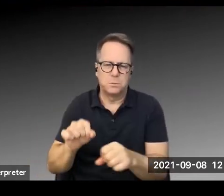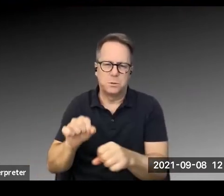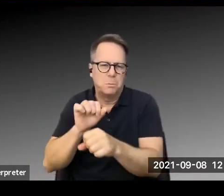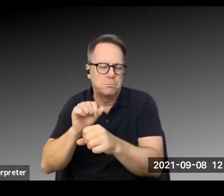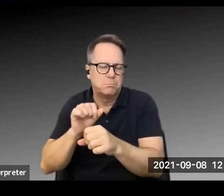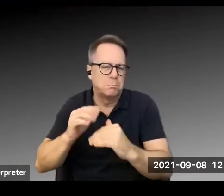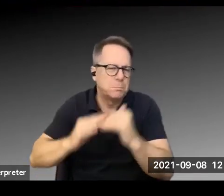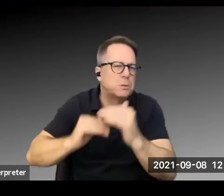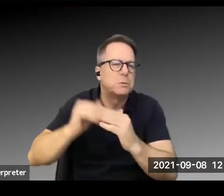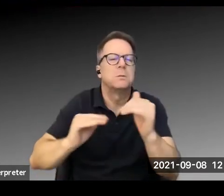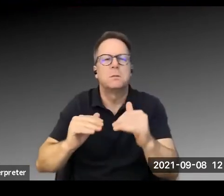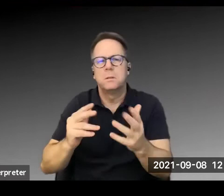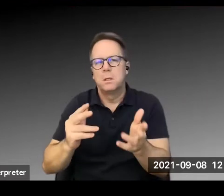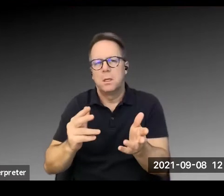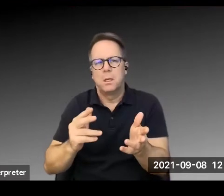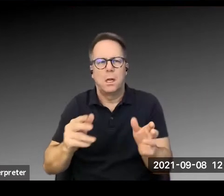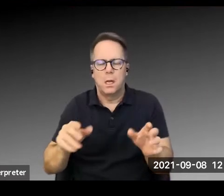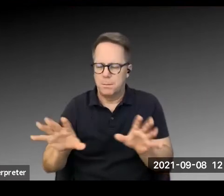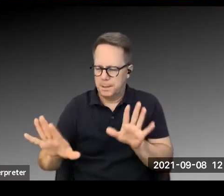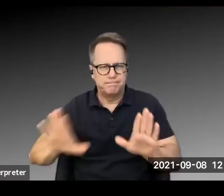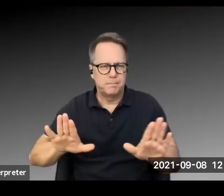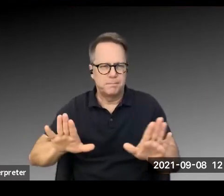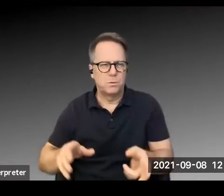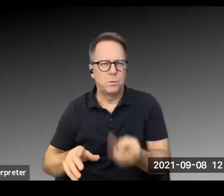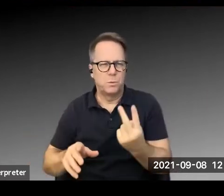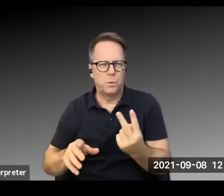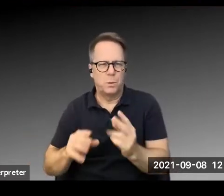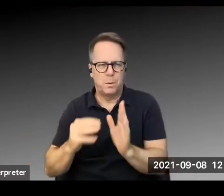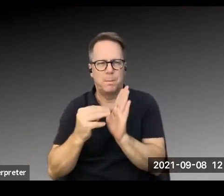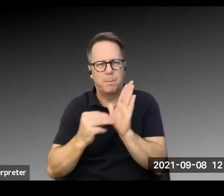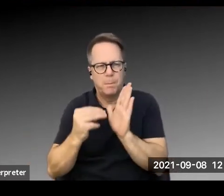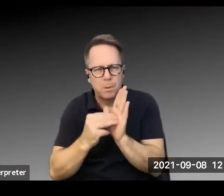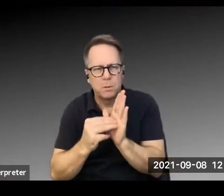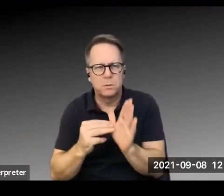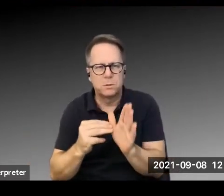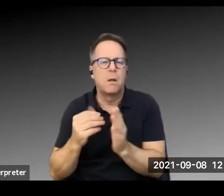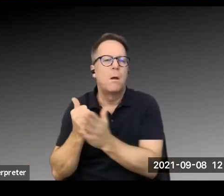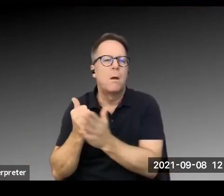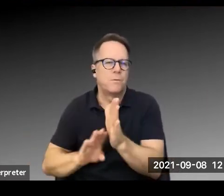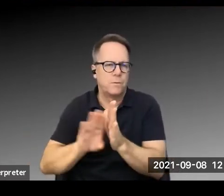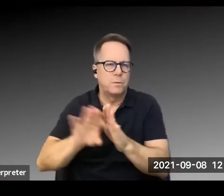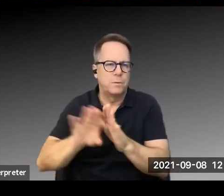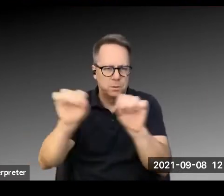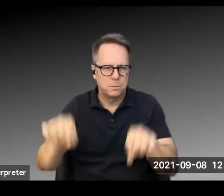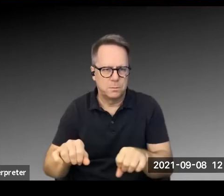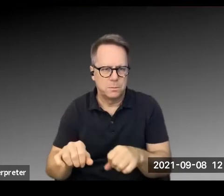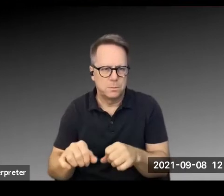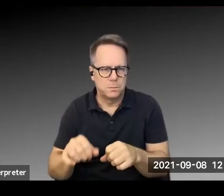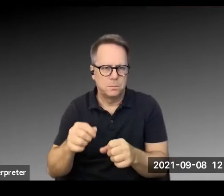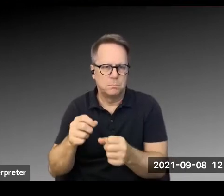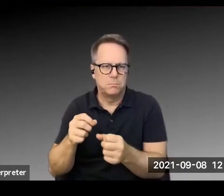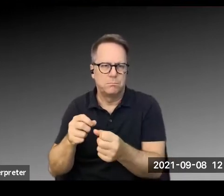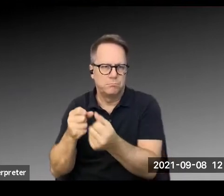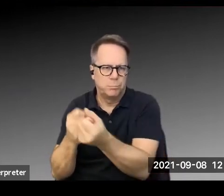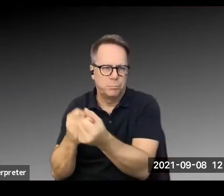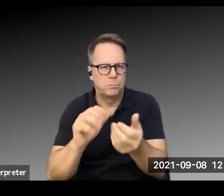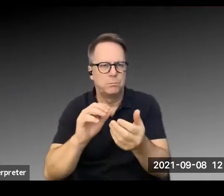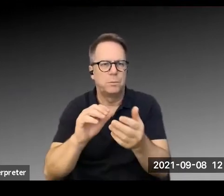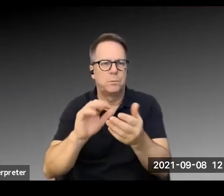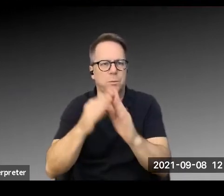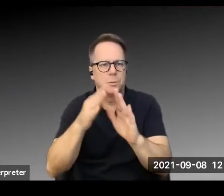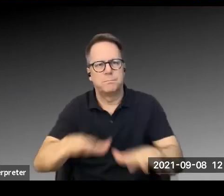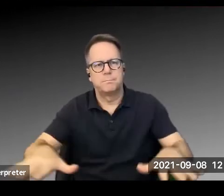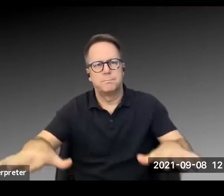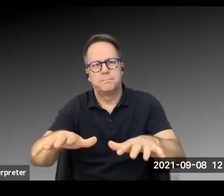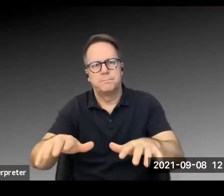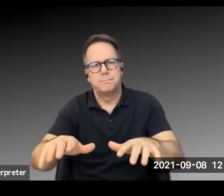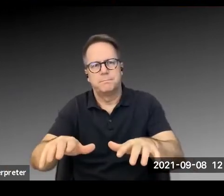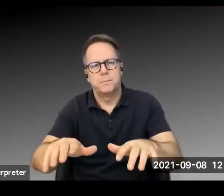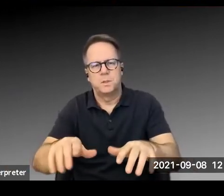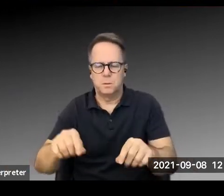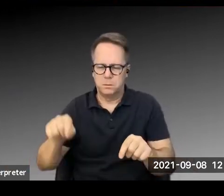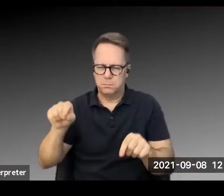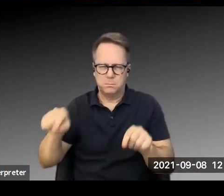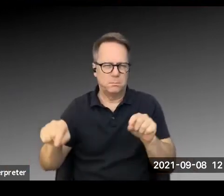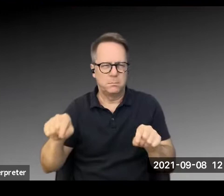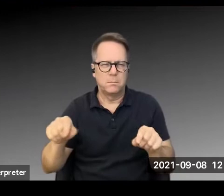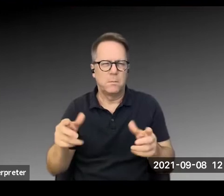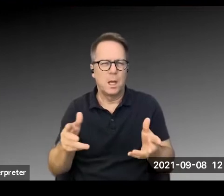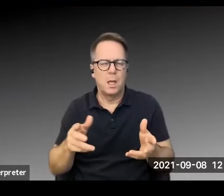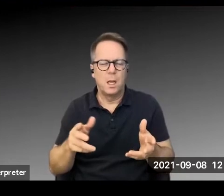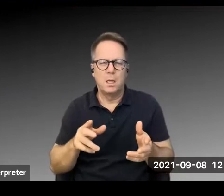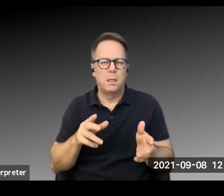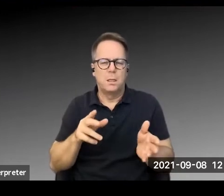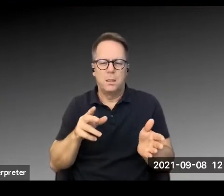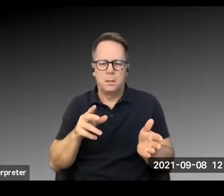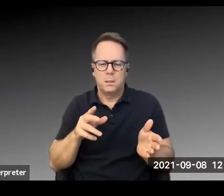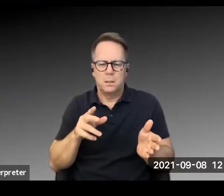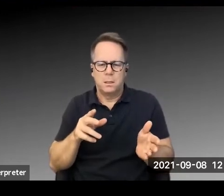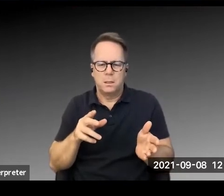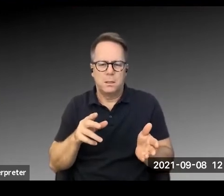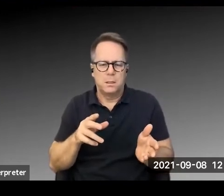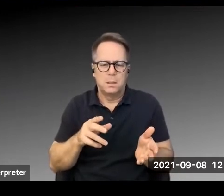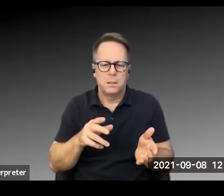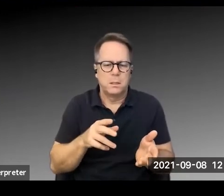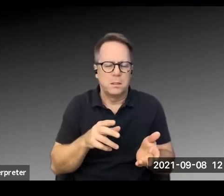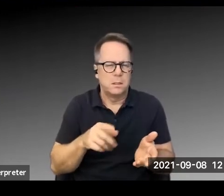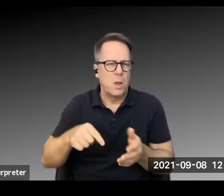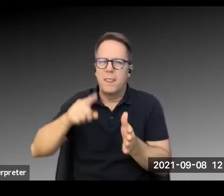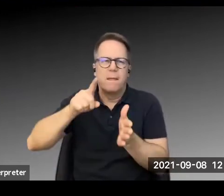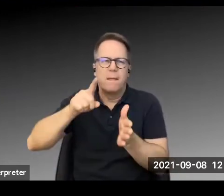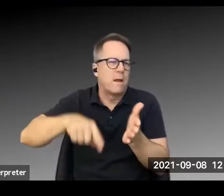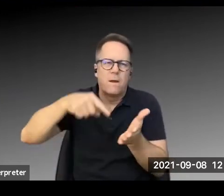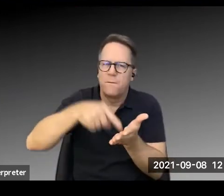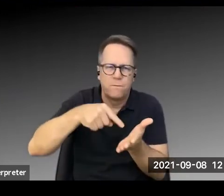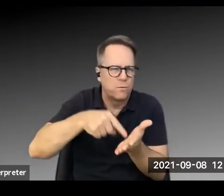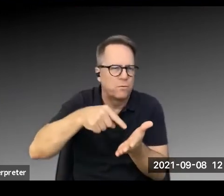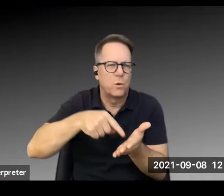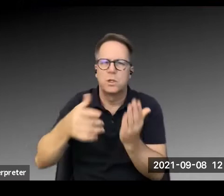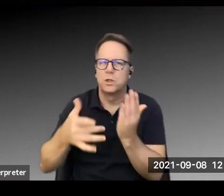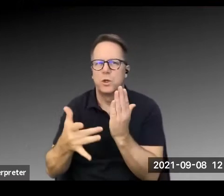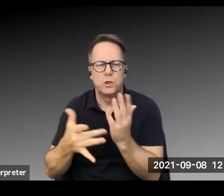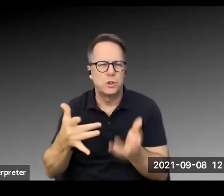These are the two models we have for developing systems that serve society's needs when their commercial incentives for the most part these actors are left out of the picture, they can't afford the technologies that are the customer relations management